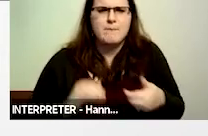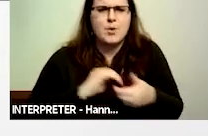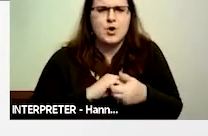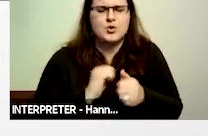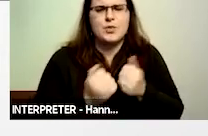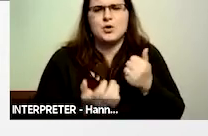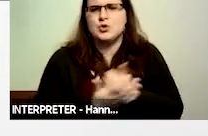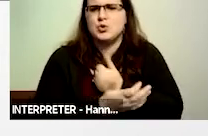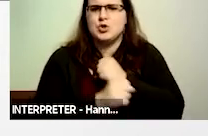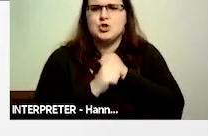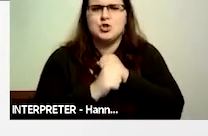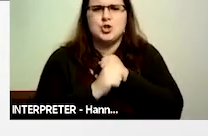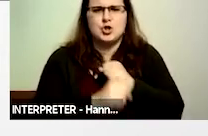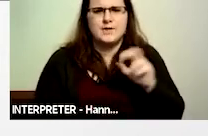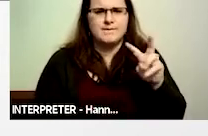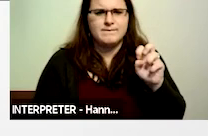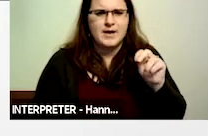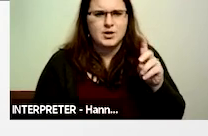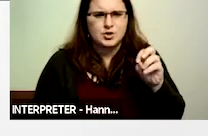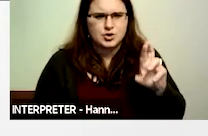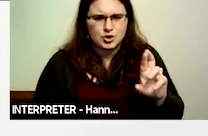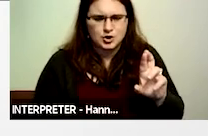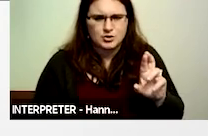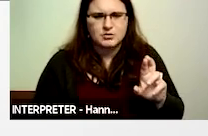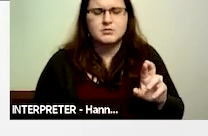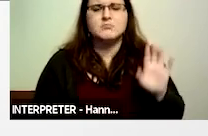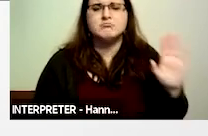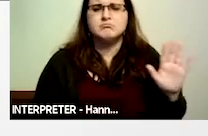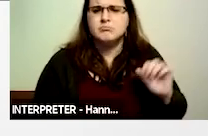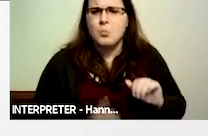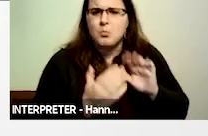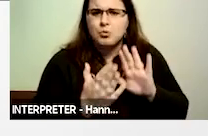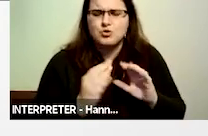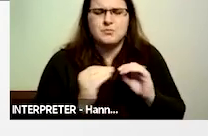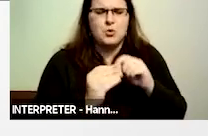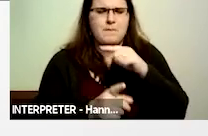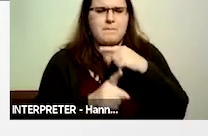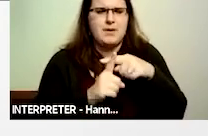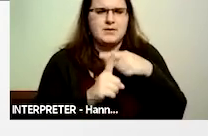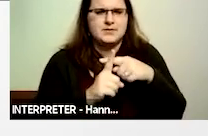universities that are partnering with them as well and their approach has been towards positive Rick Mislan: Security Awareness. Yeah.